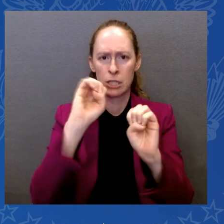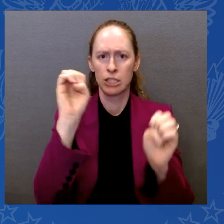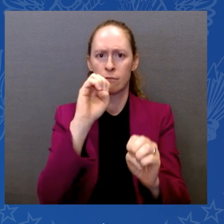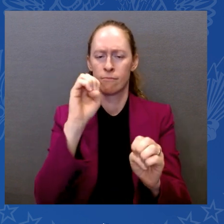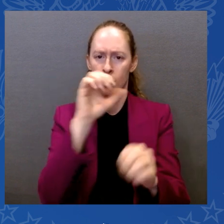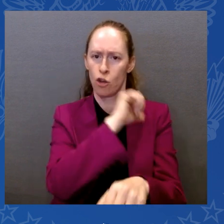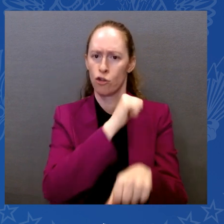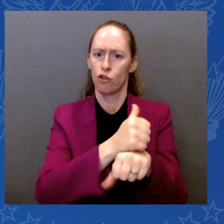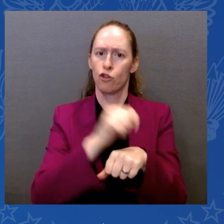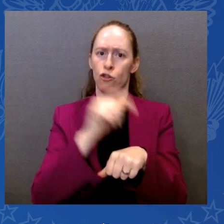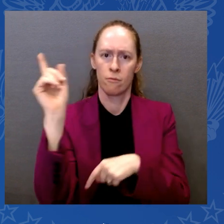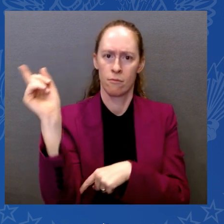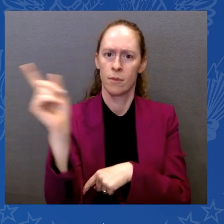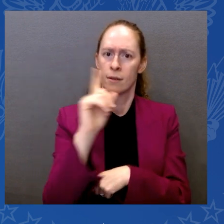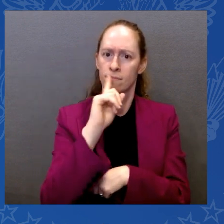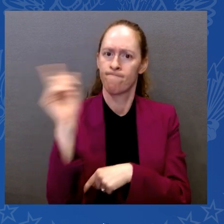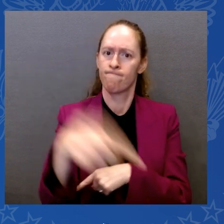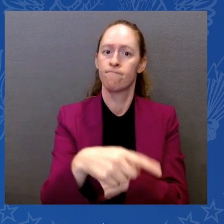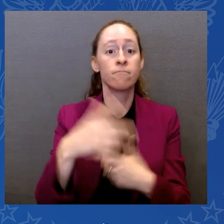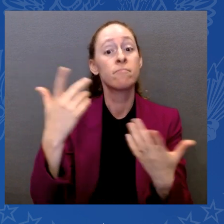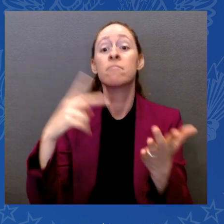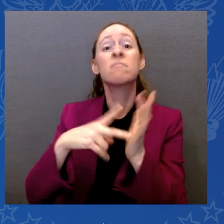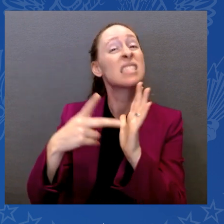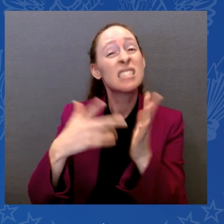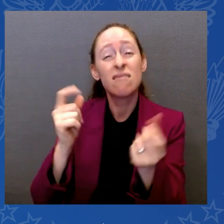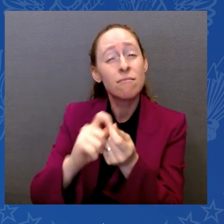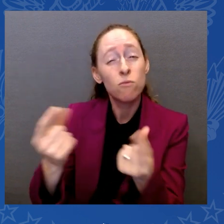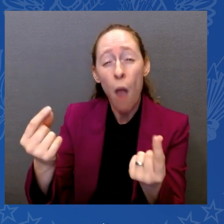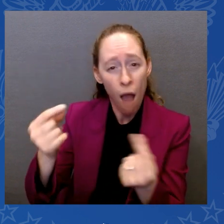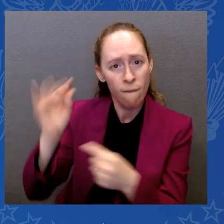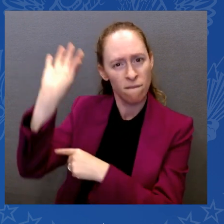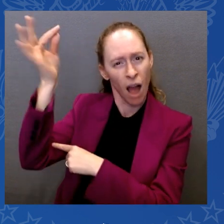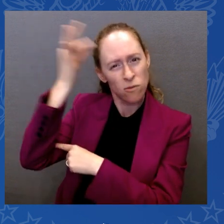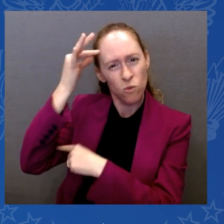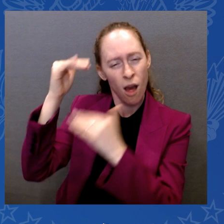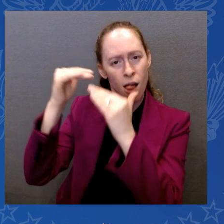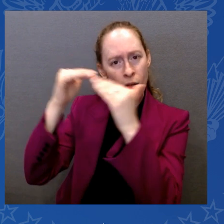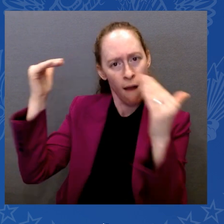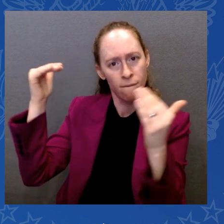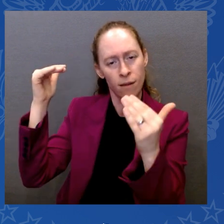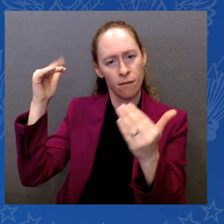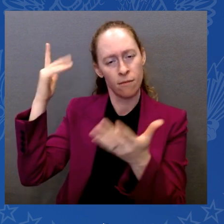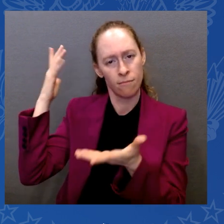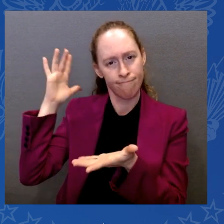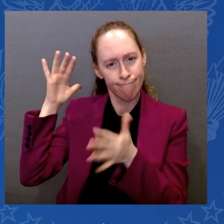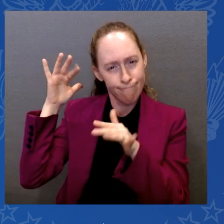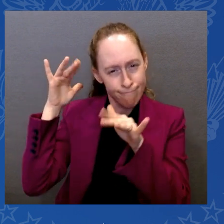knowing full well the catastrophic effects -- how catastrophic they could be on communities